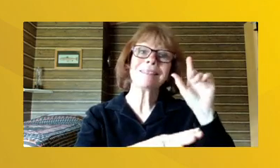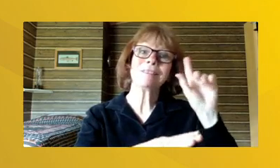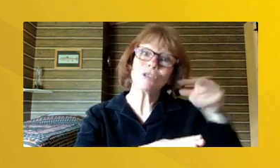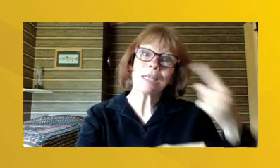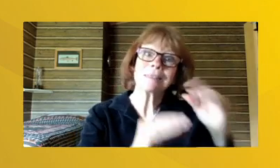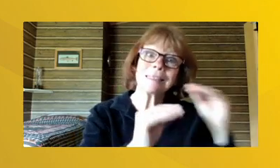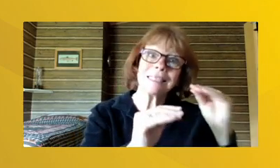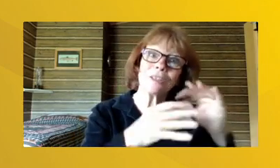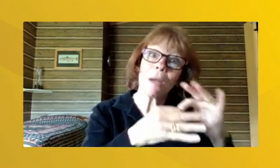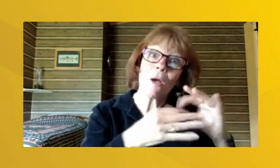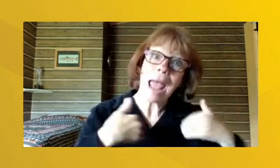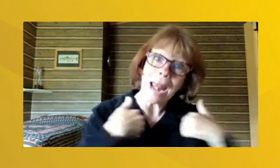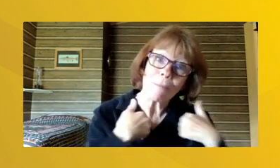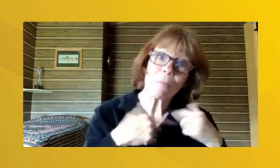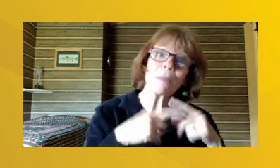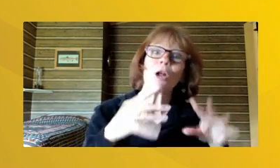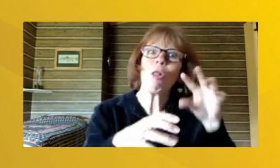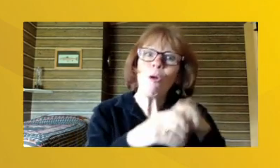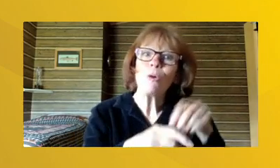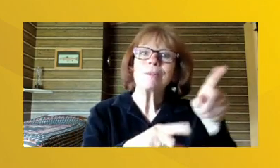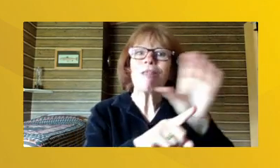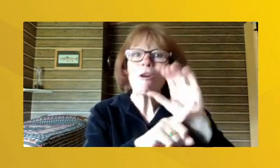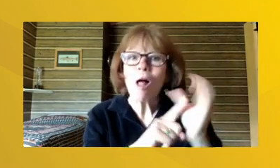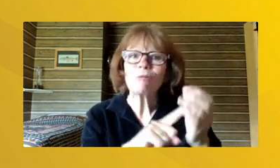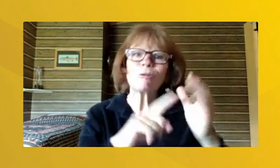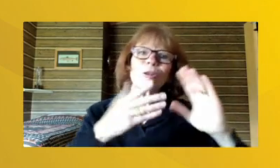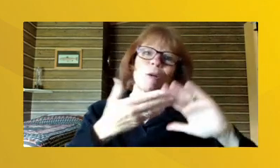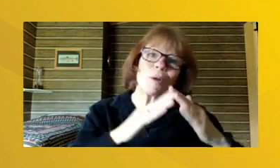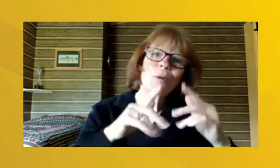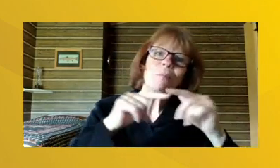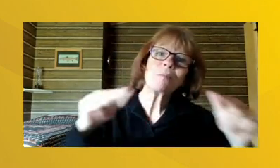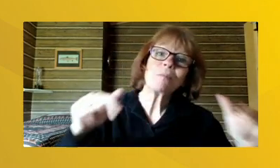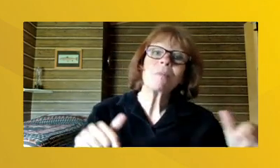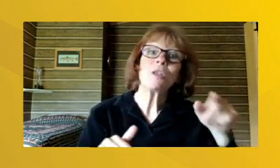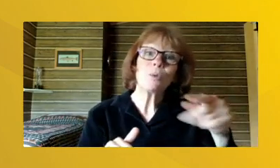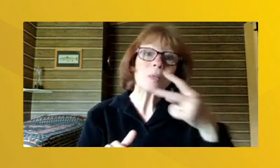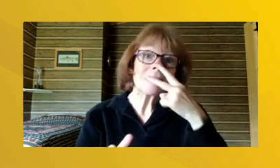And that is just like naked mole rat colonies, believe it or not.